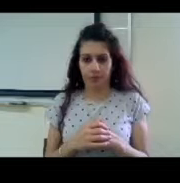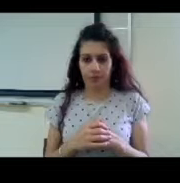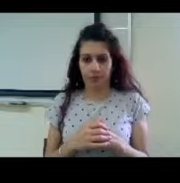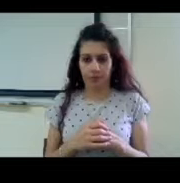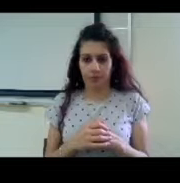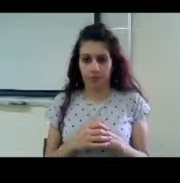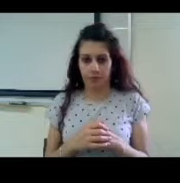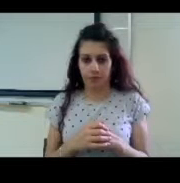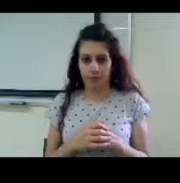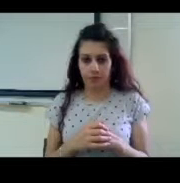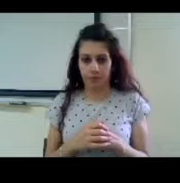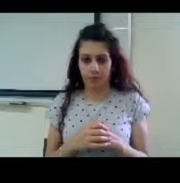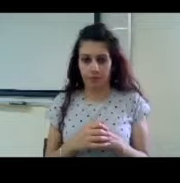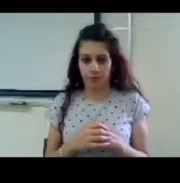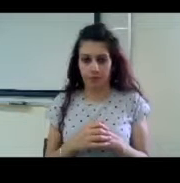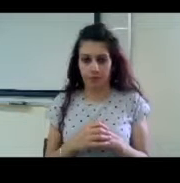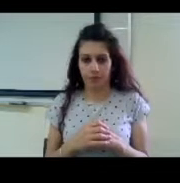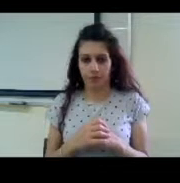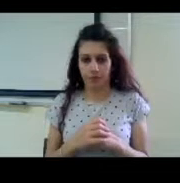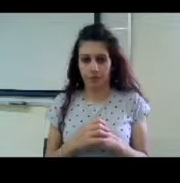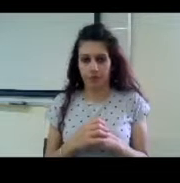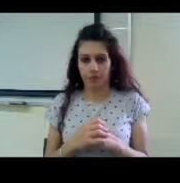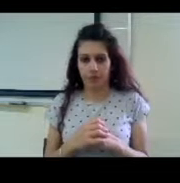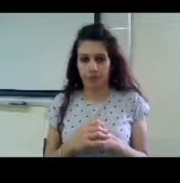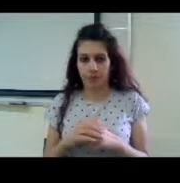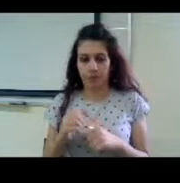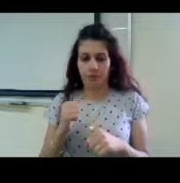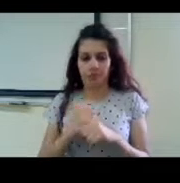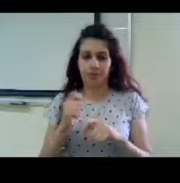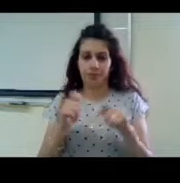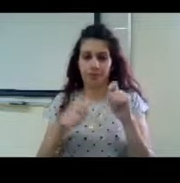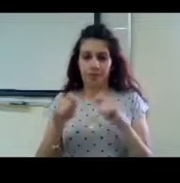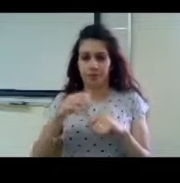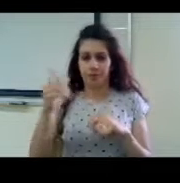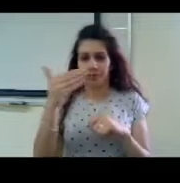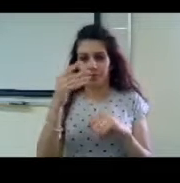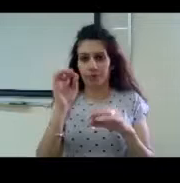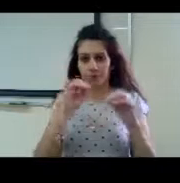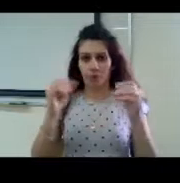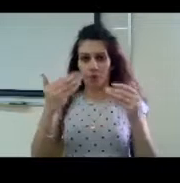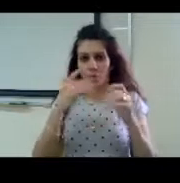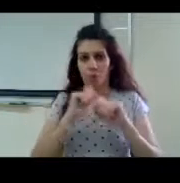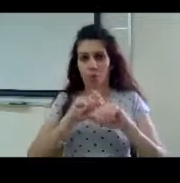developed an open-source education learning platform called Calibri and